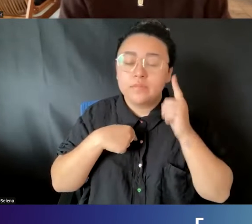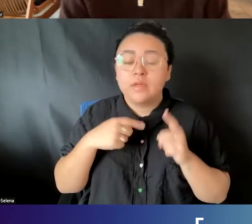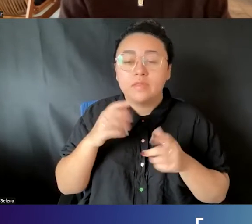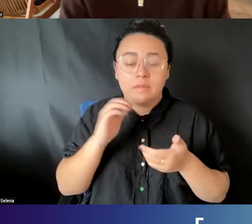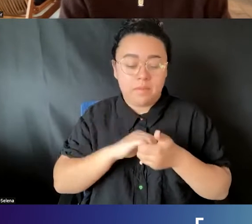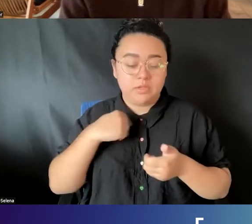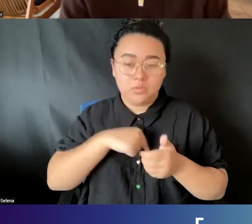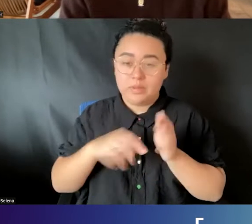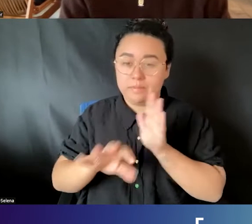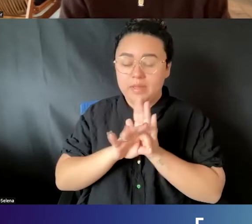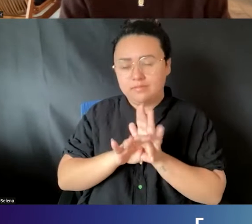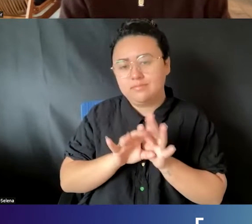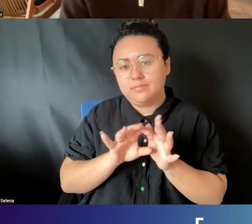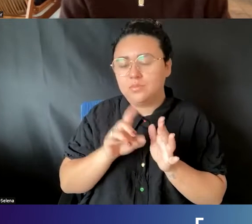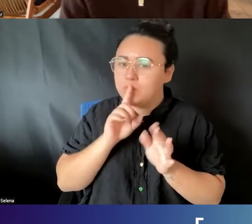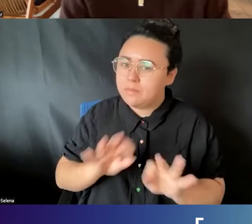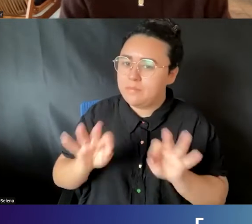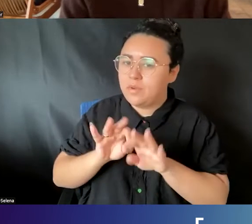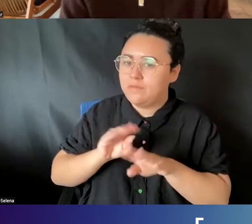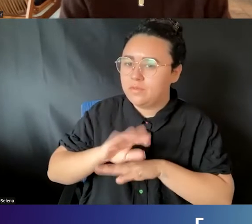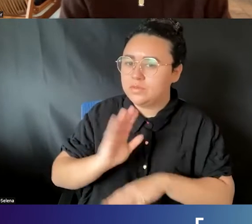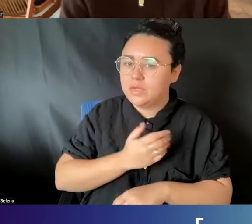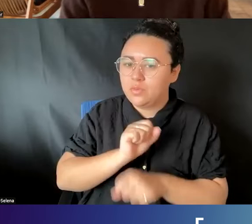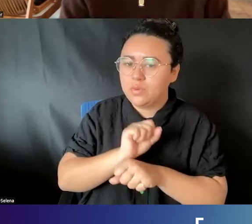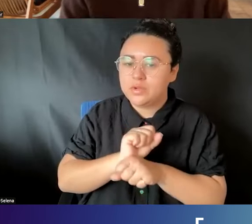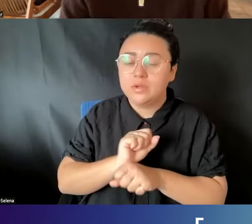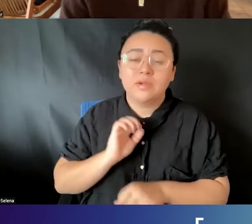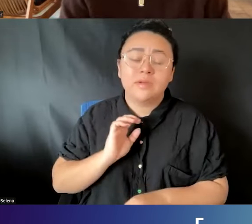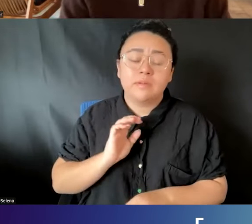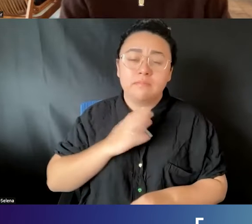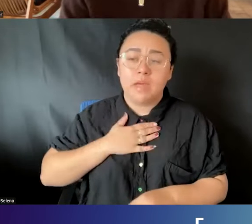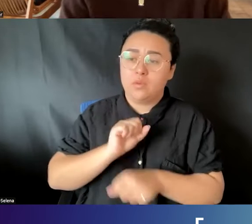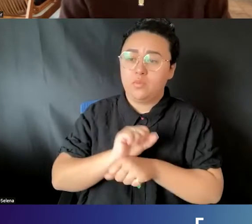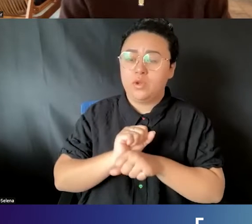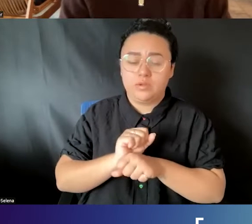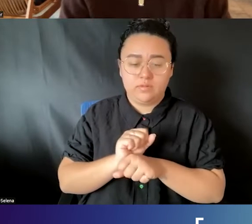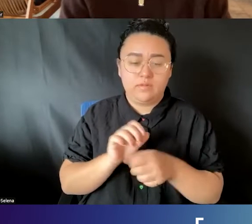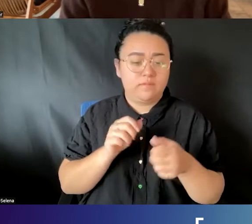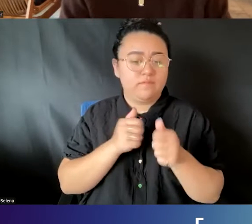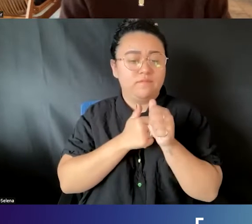And so some of the work I've been doing has to, you know, falls loosely in this orbit